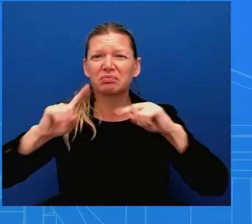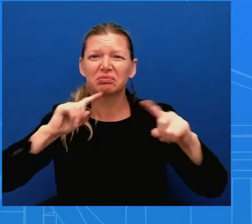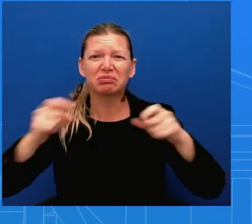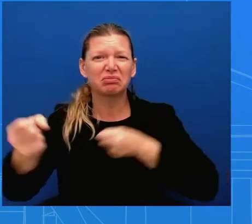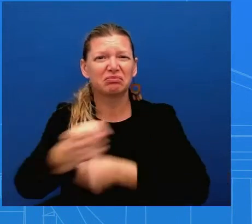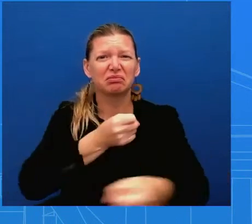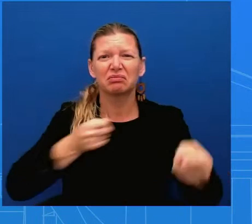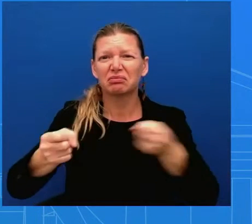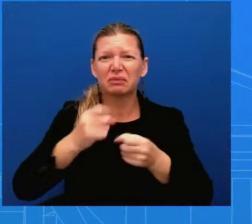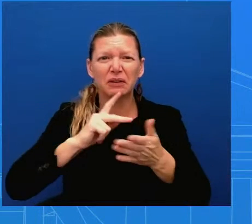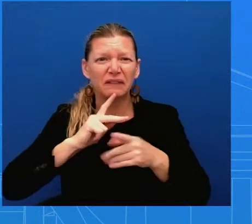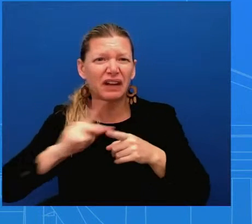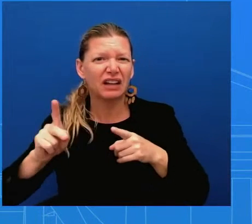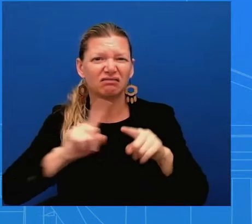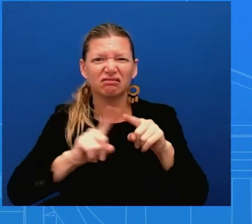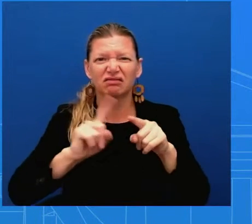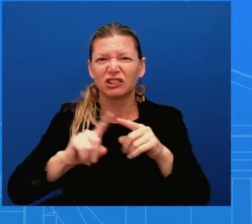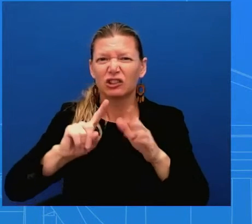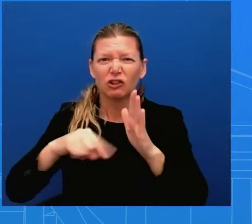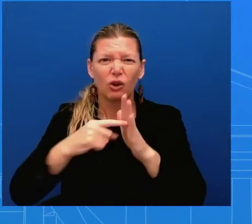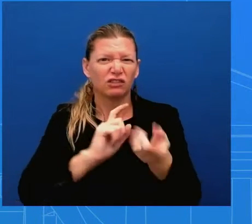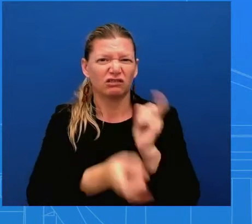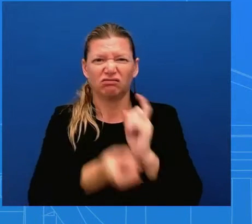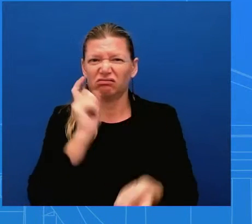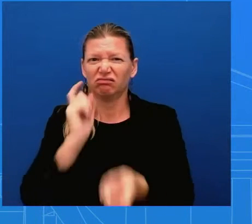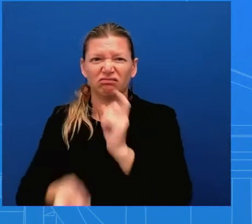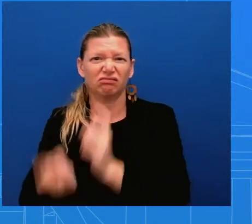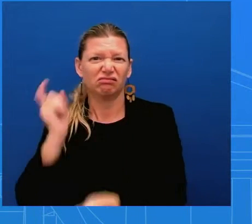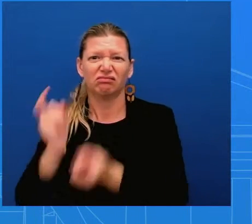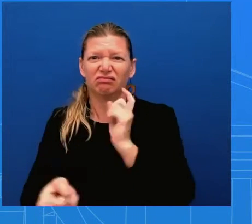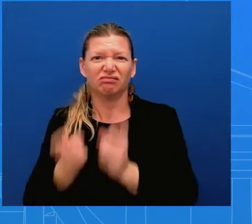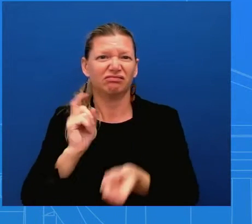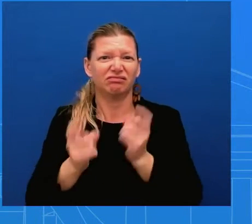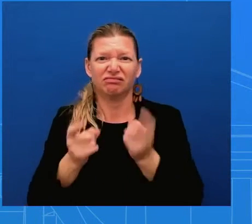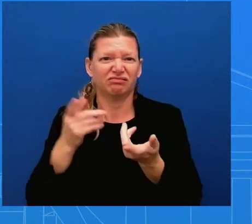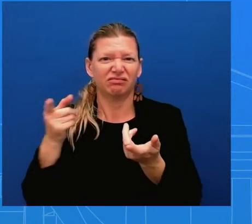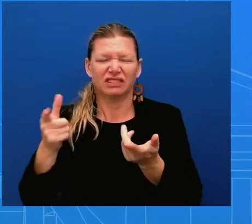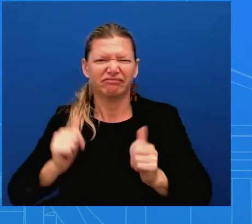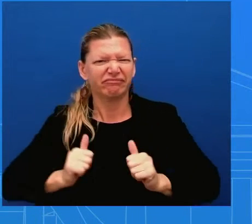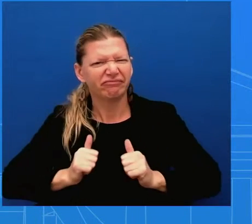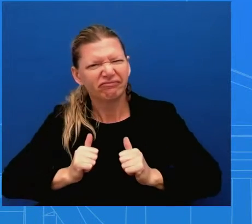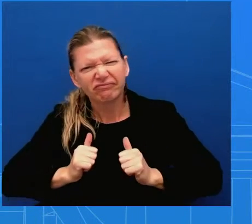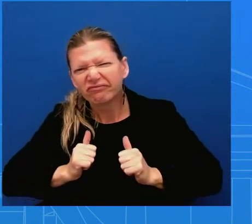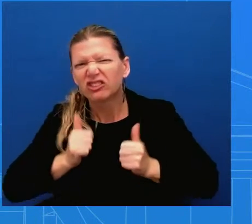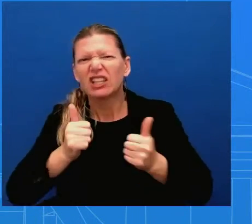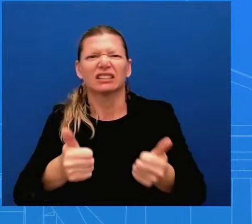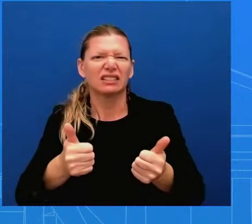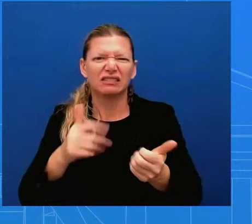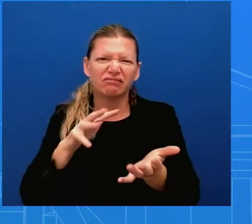We'll take whatever comes, support Ukraine alongside a coalition of countries, and -- and see what happens. So, I don't have a specific comment